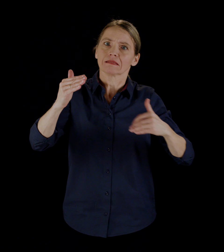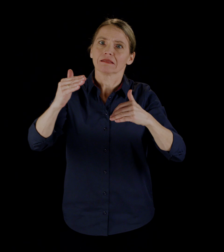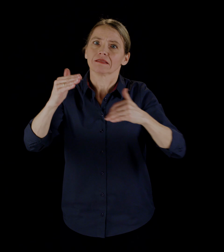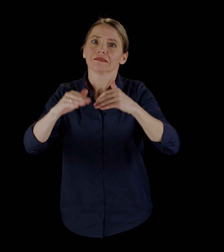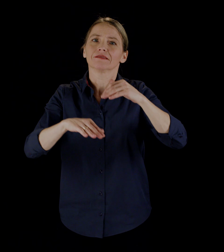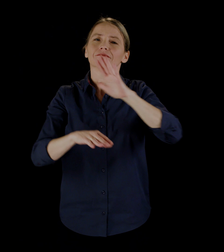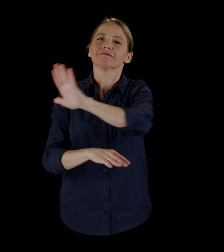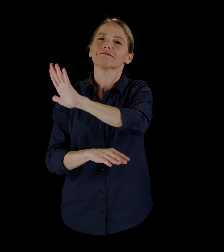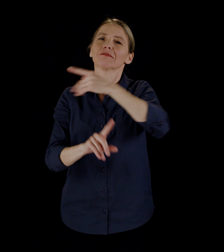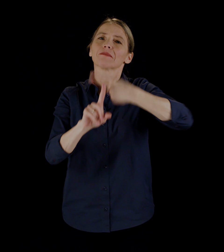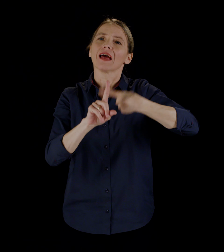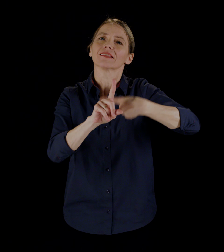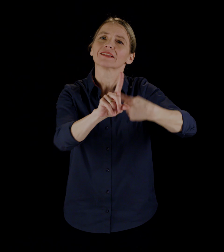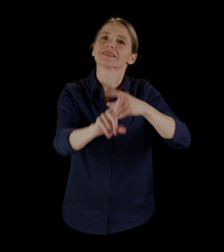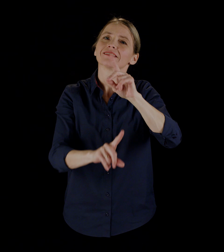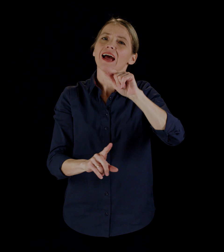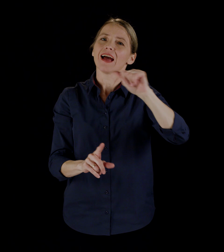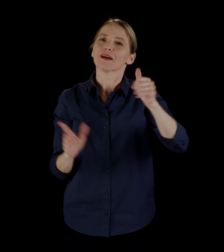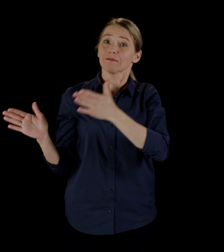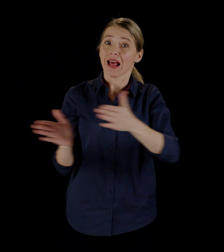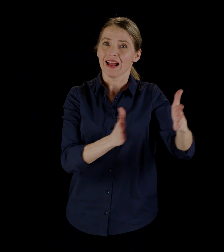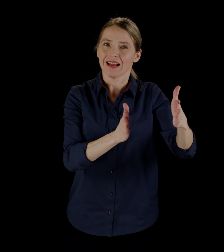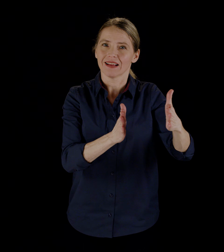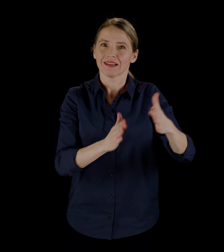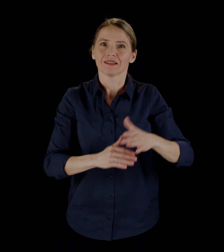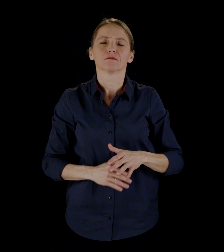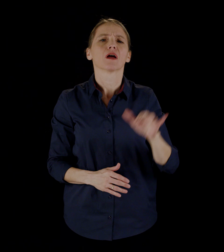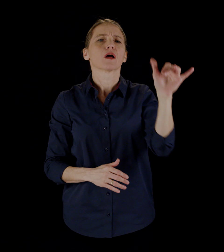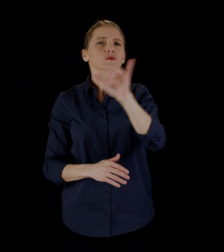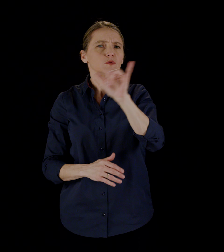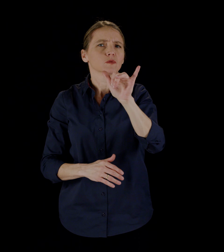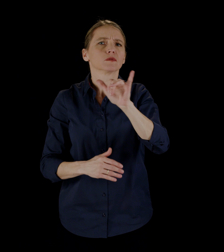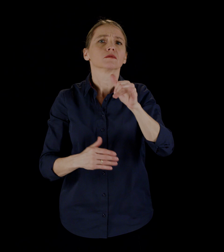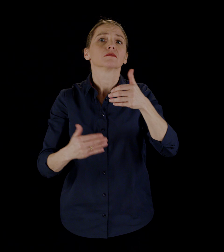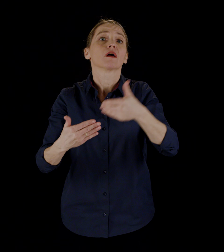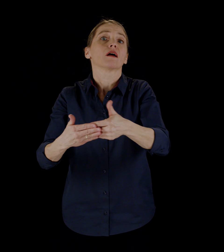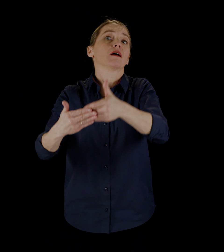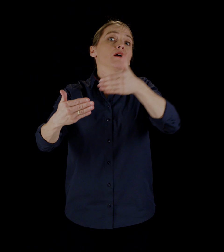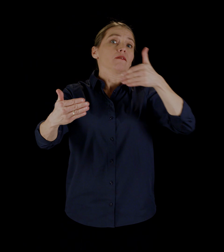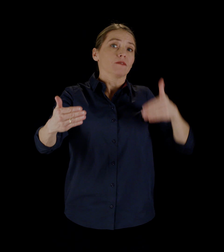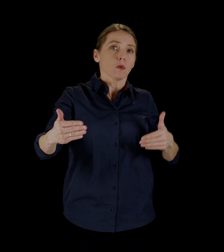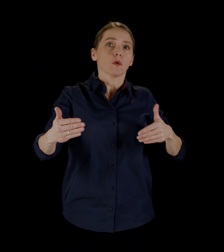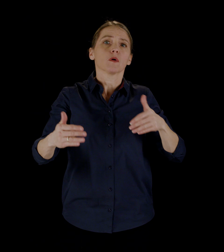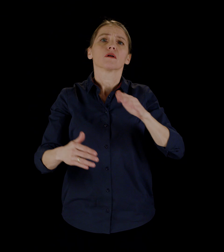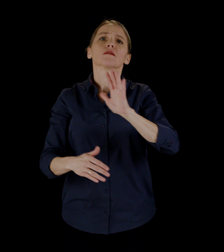tools and services to help customers track their data usage and better manage their bills.